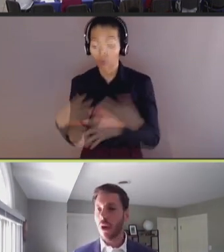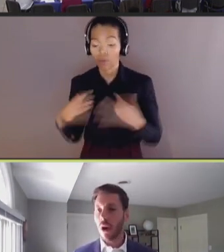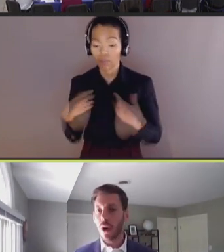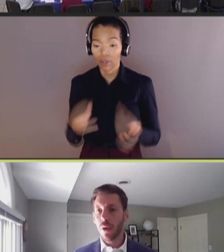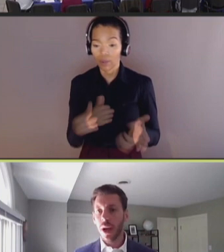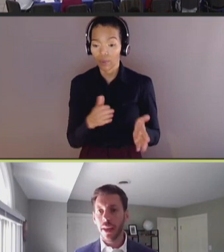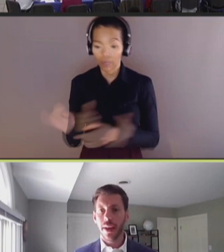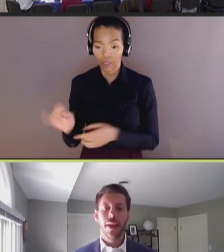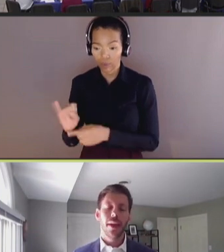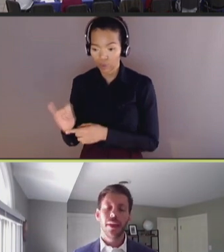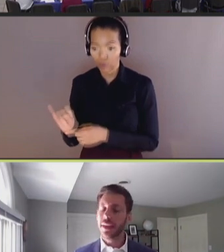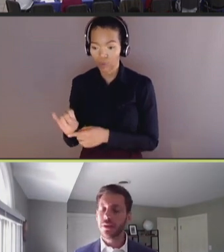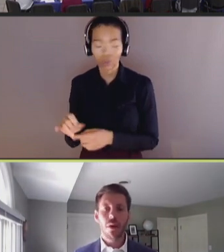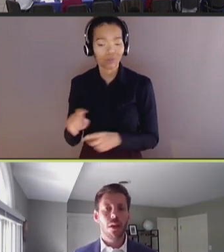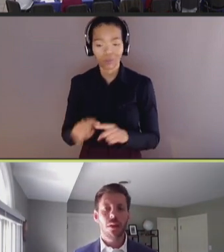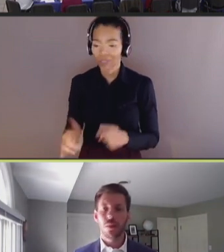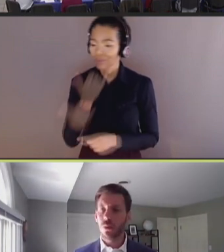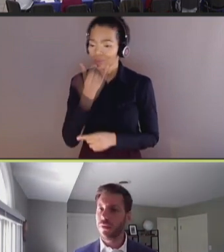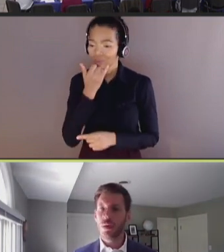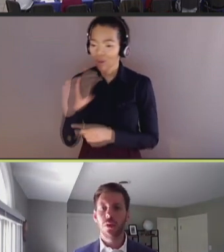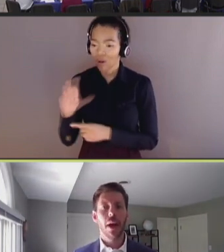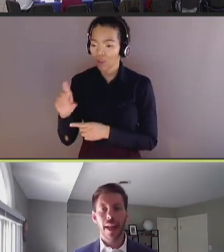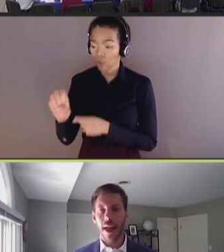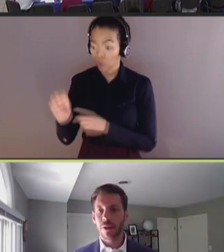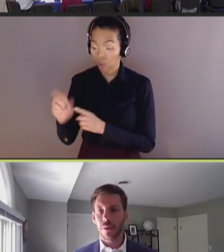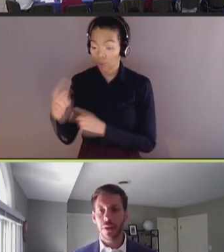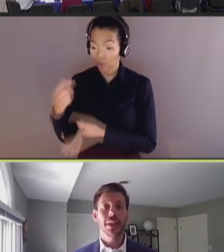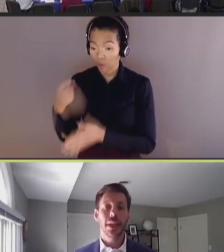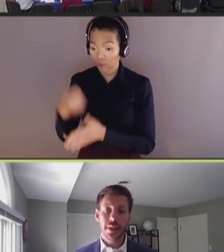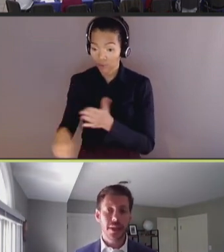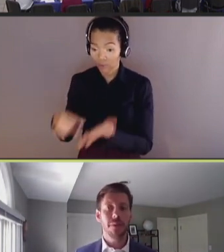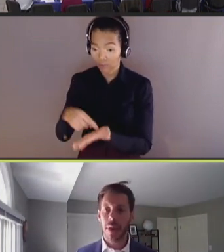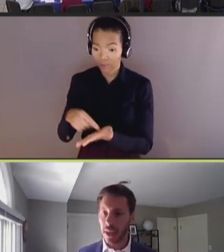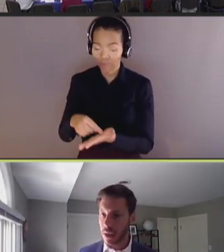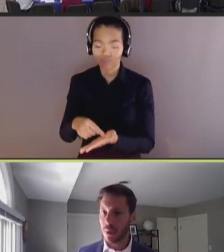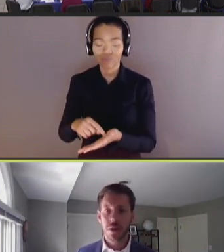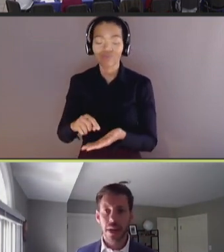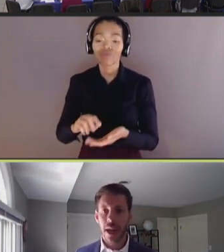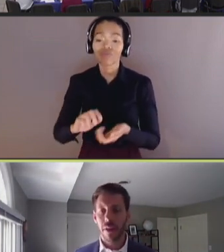wrong code on it, these are all reviewed by an algorithm. And yes, it may get pushed down the